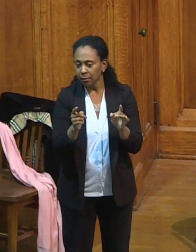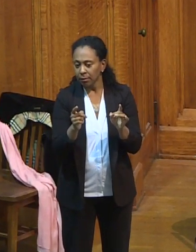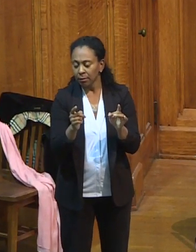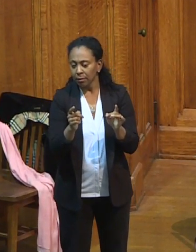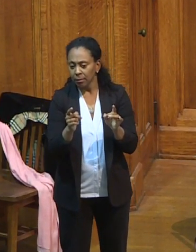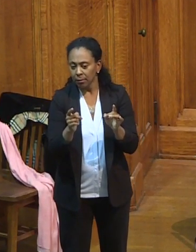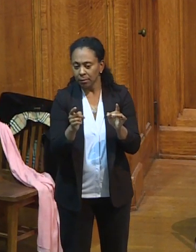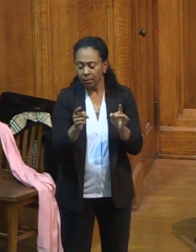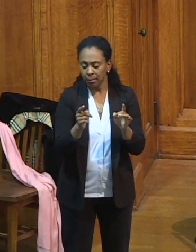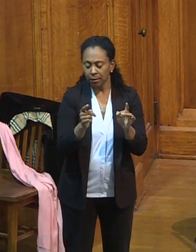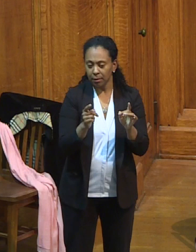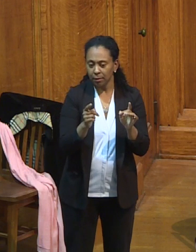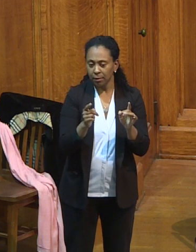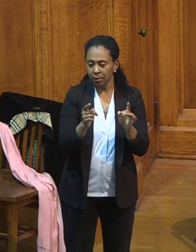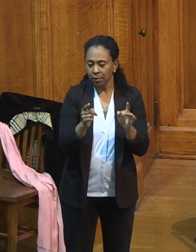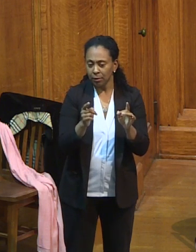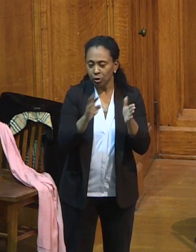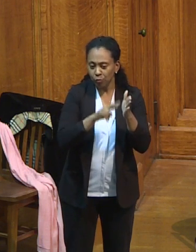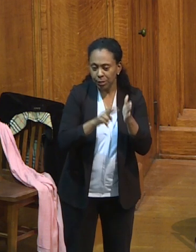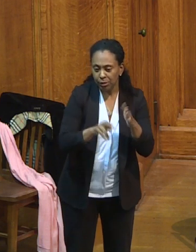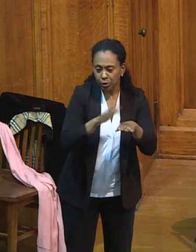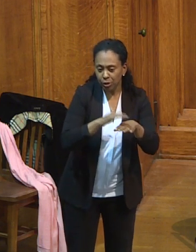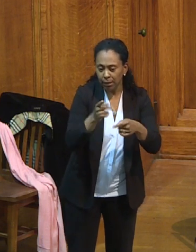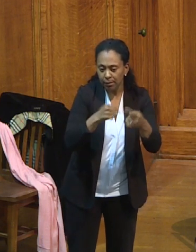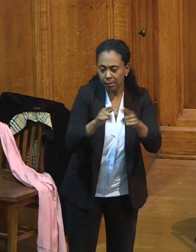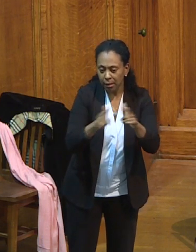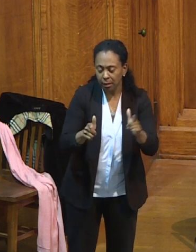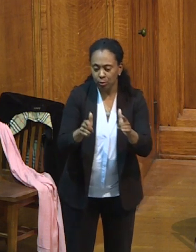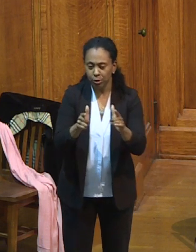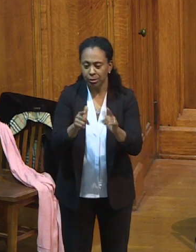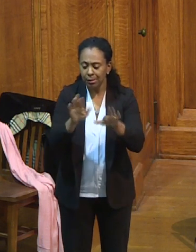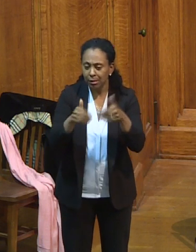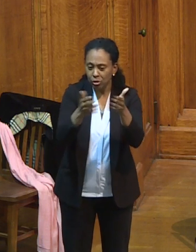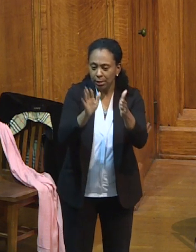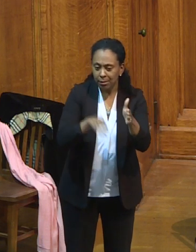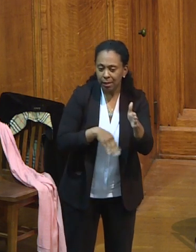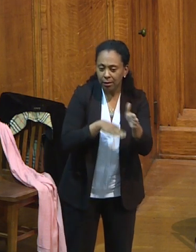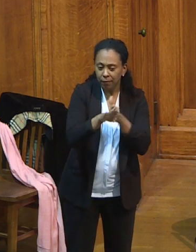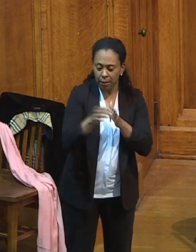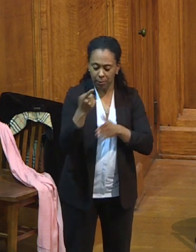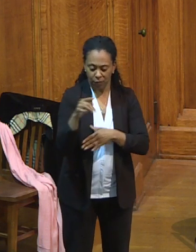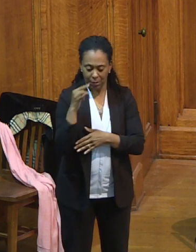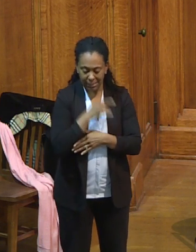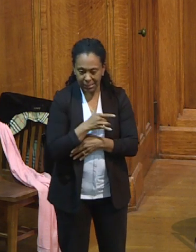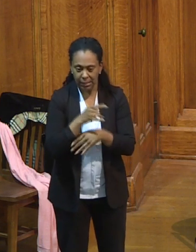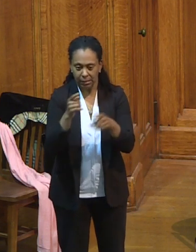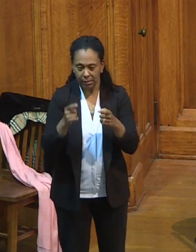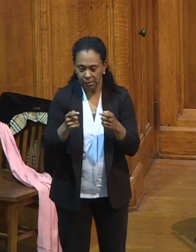and Sign Language suggests that language development for these kids is very quick within, what?